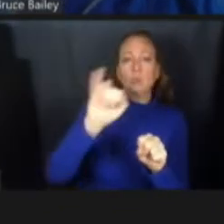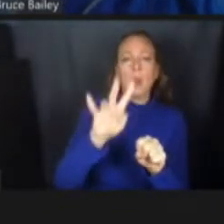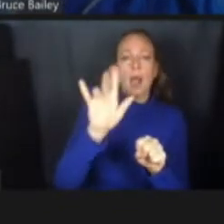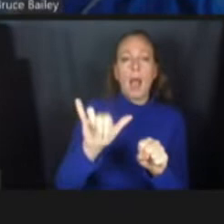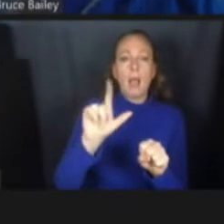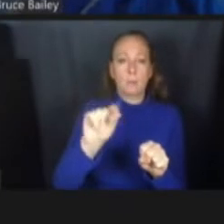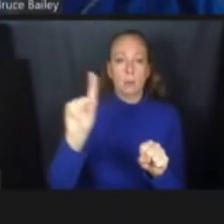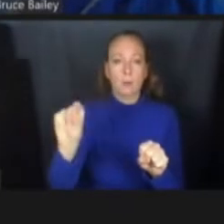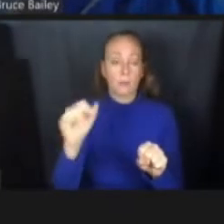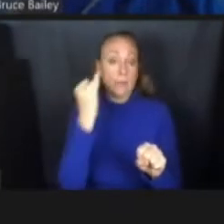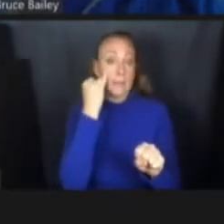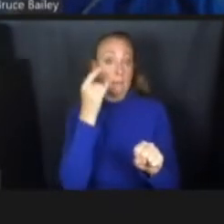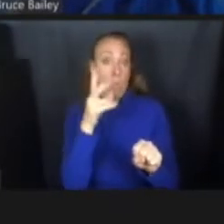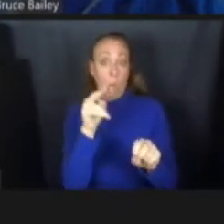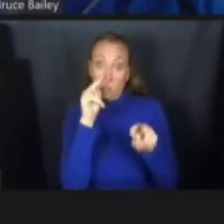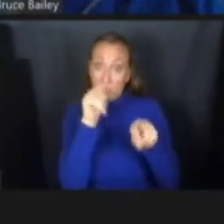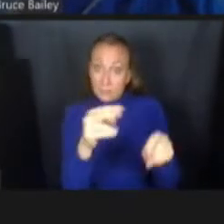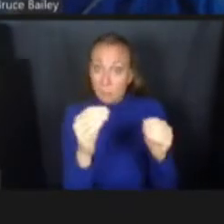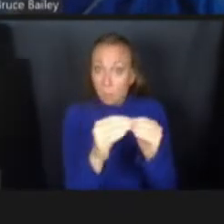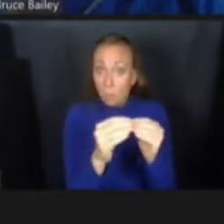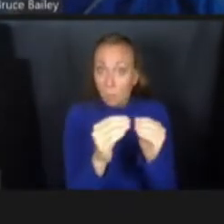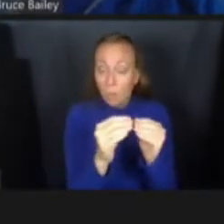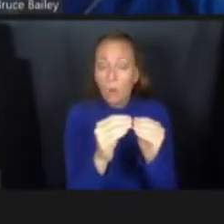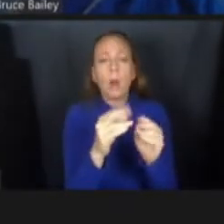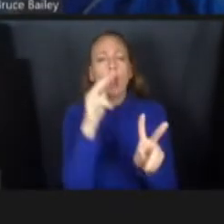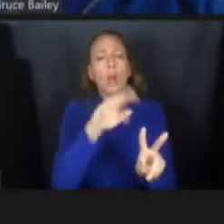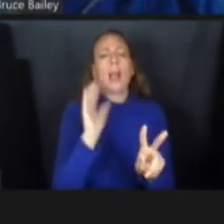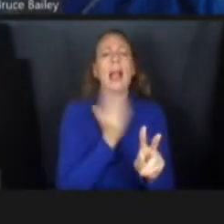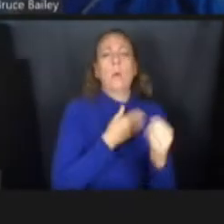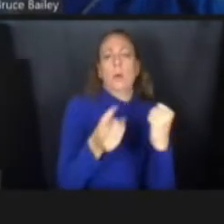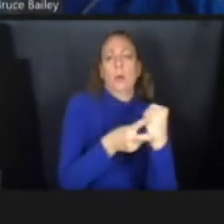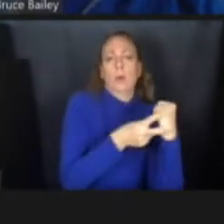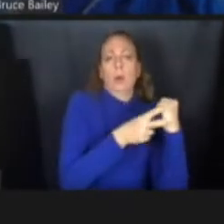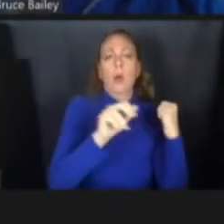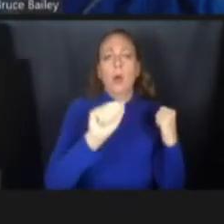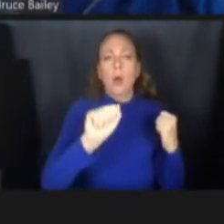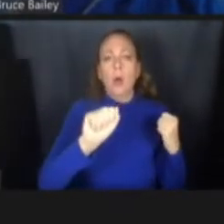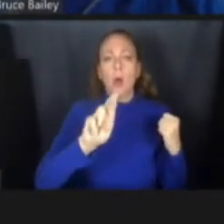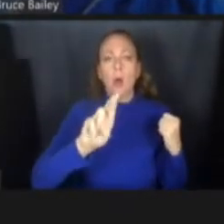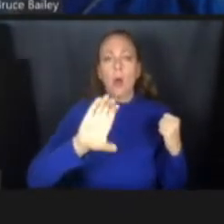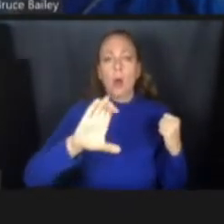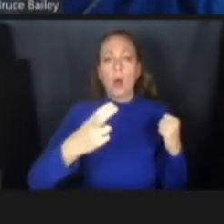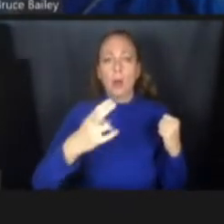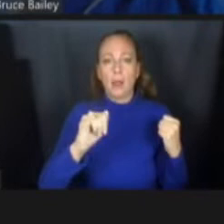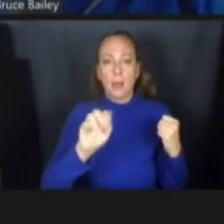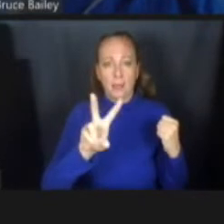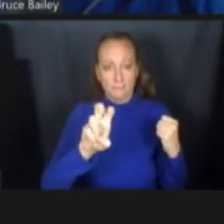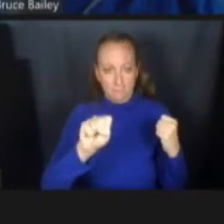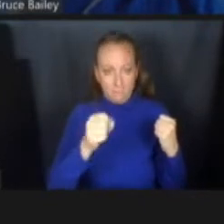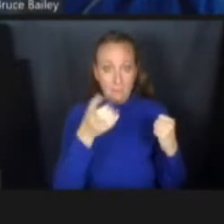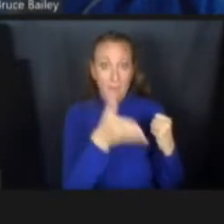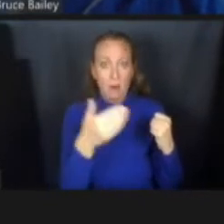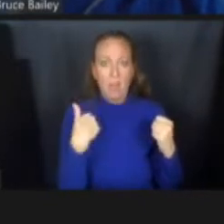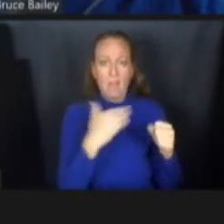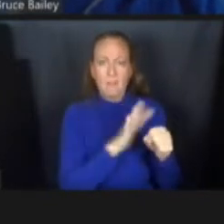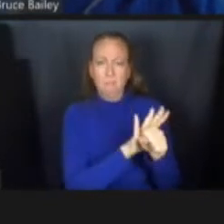about what I'll be able to cover today. It's full of great information, and what to look for in meeting platforms.